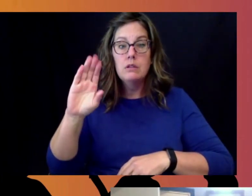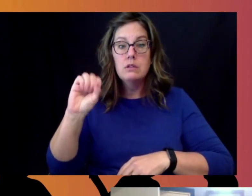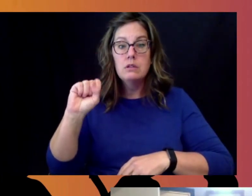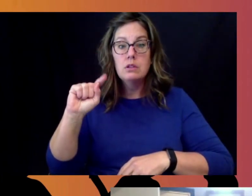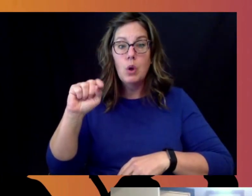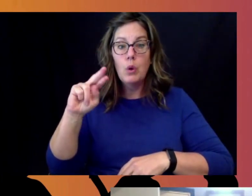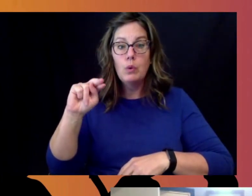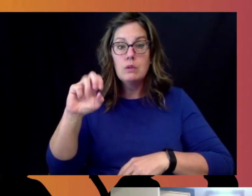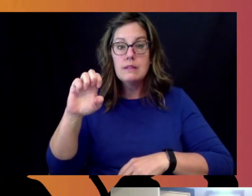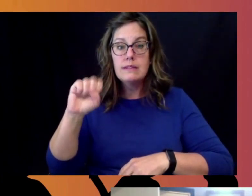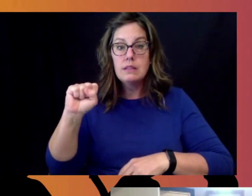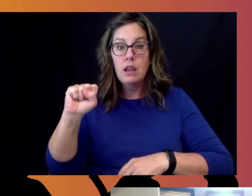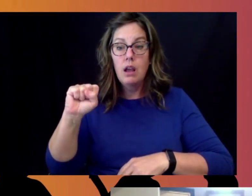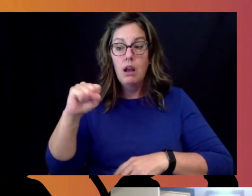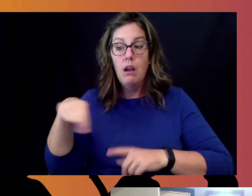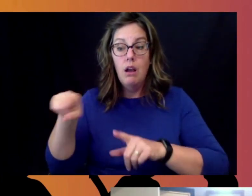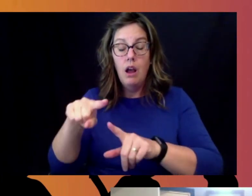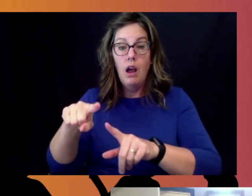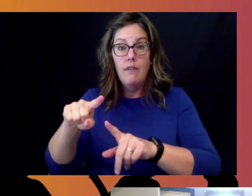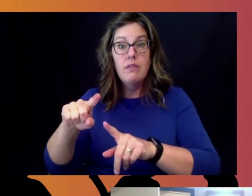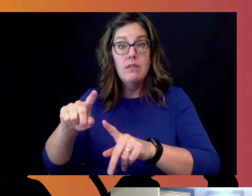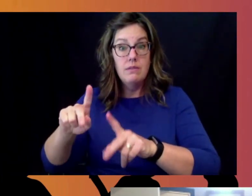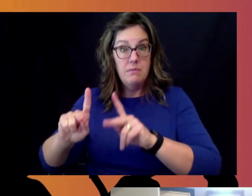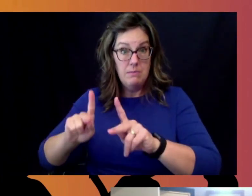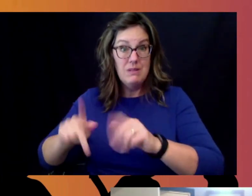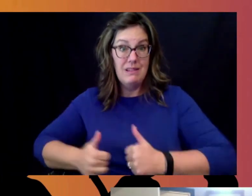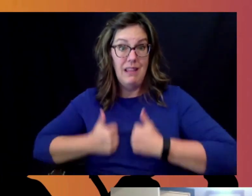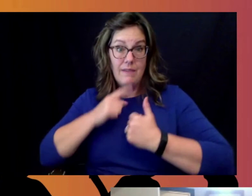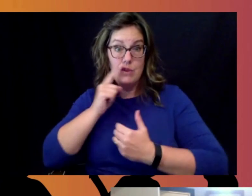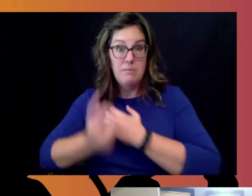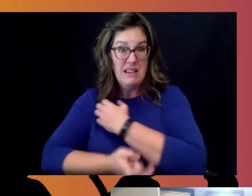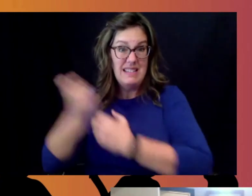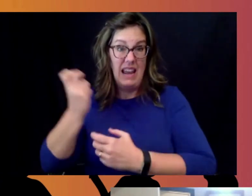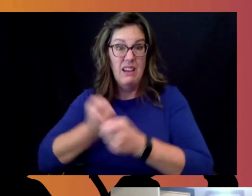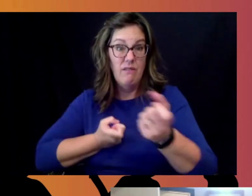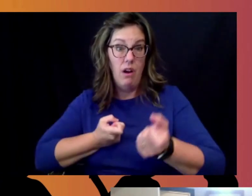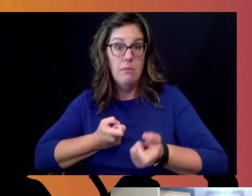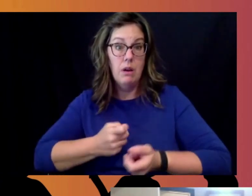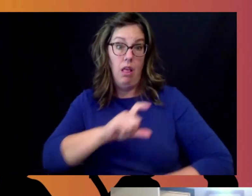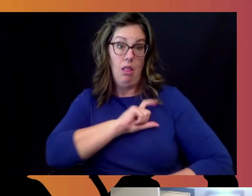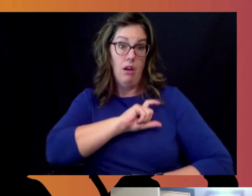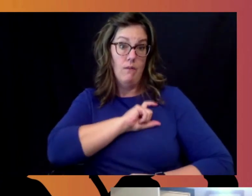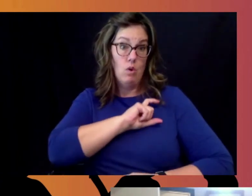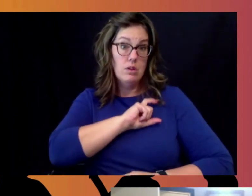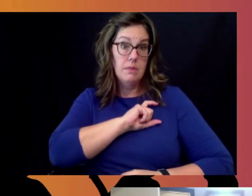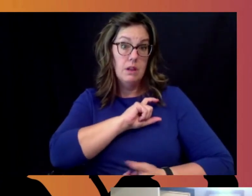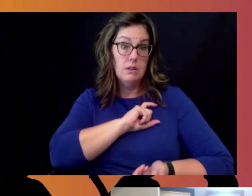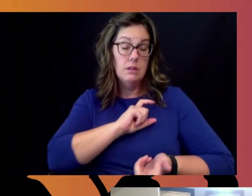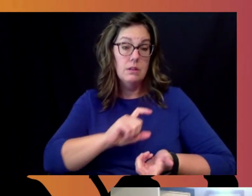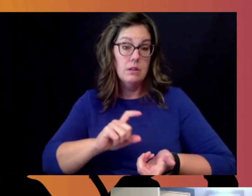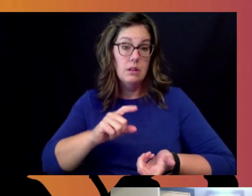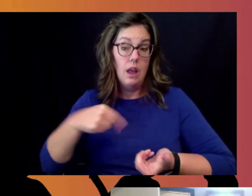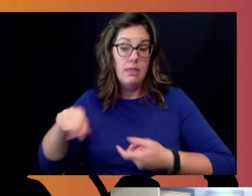had been taken by law enforcement and so part of this march marched past basically a grave site